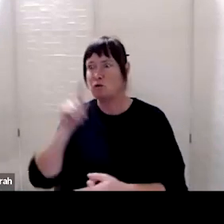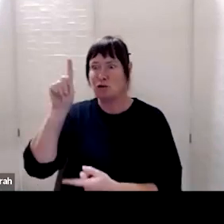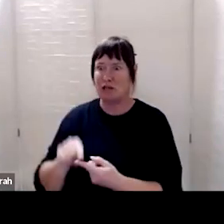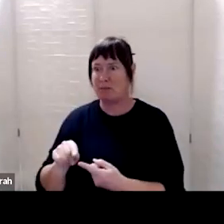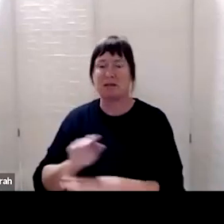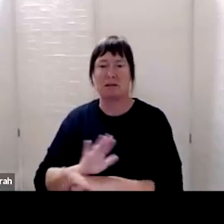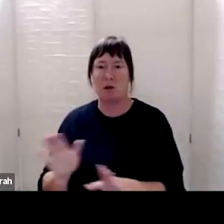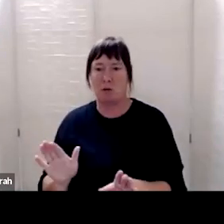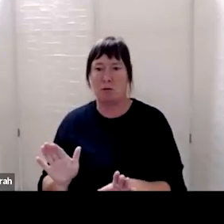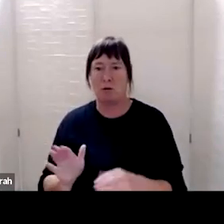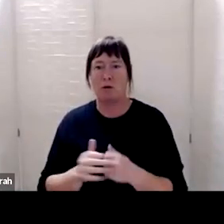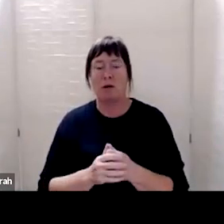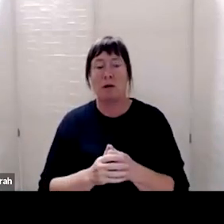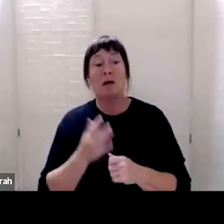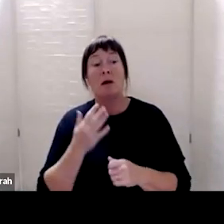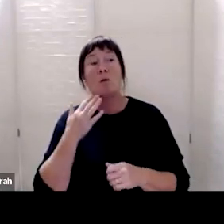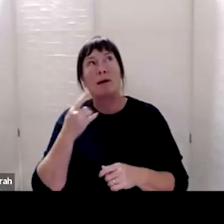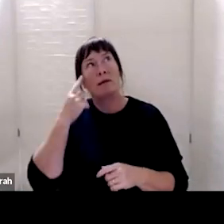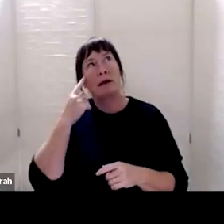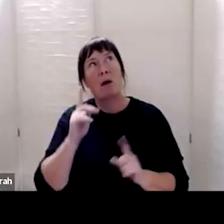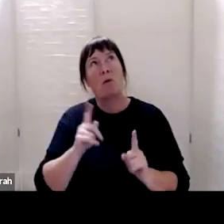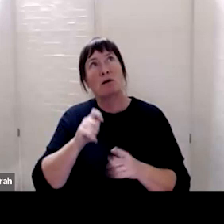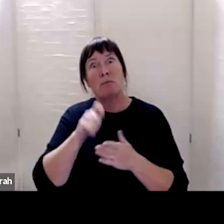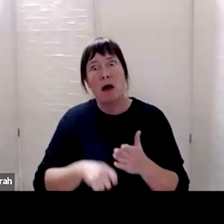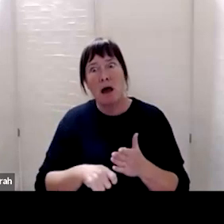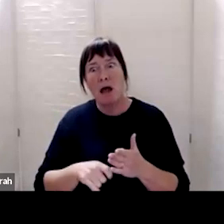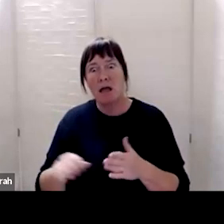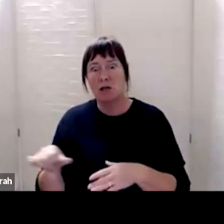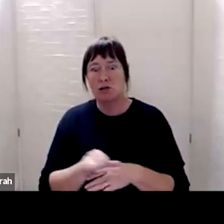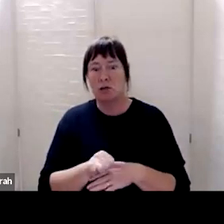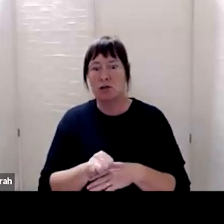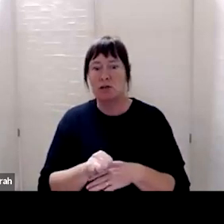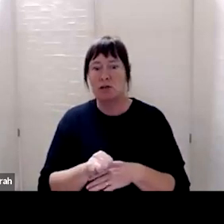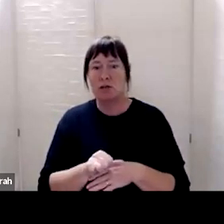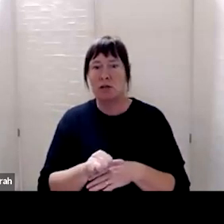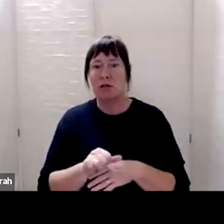when we are thinking about a purchase in particular, it should be something that has longevity to it.